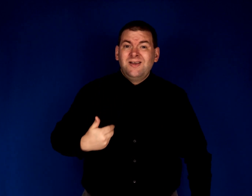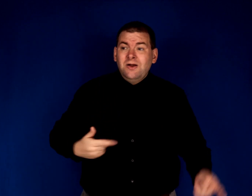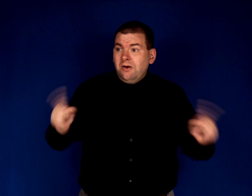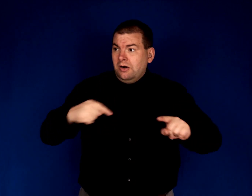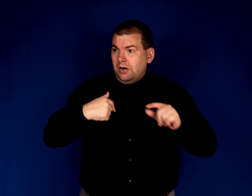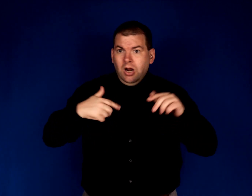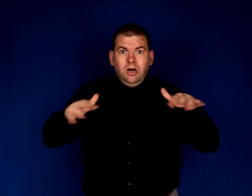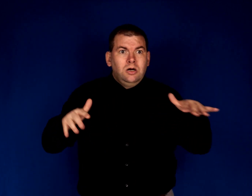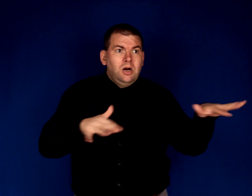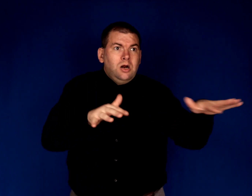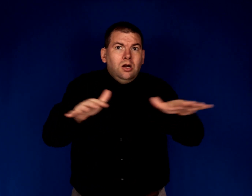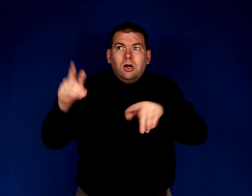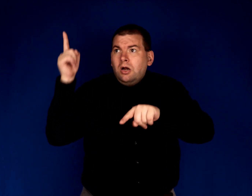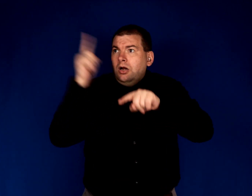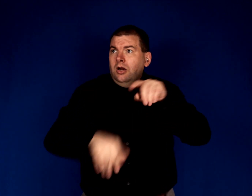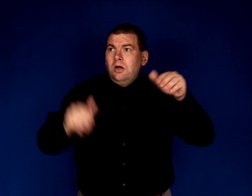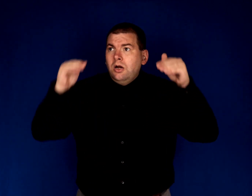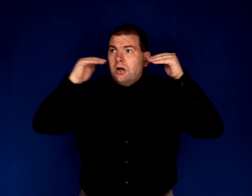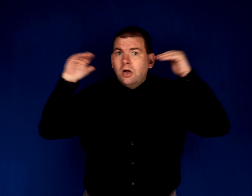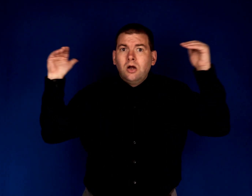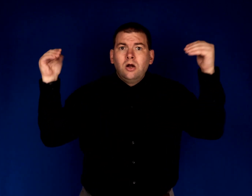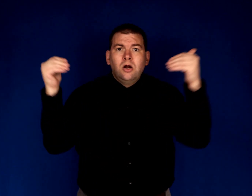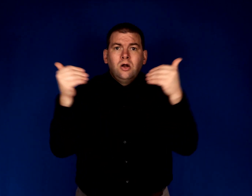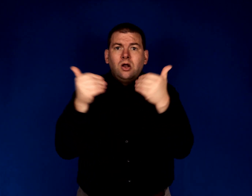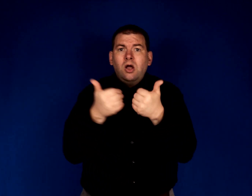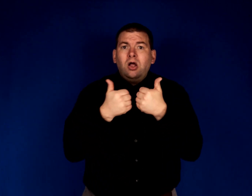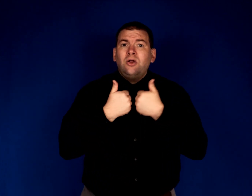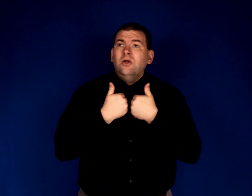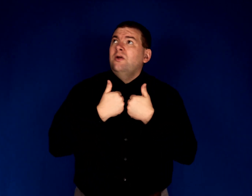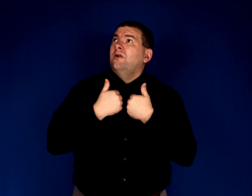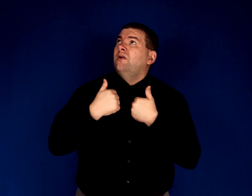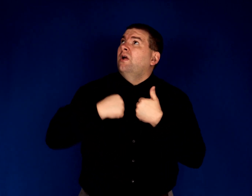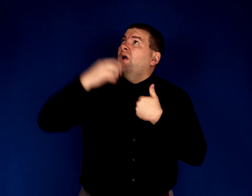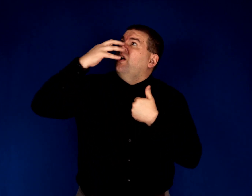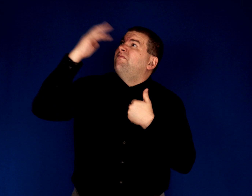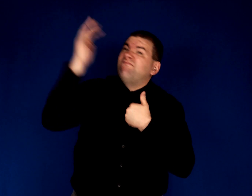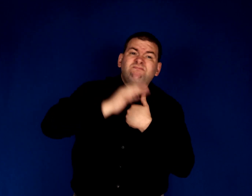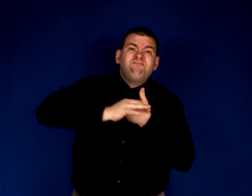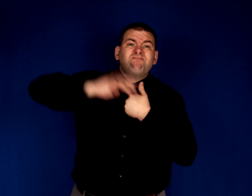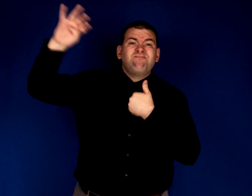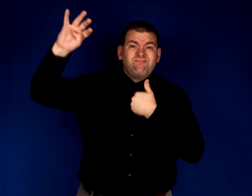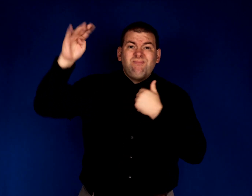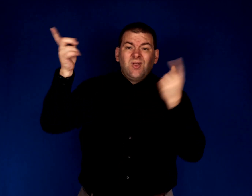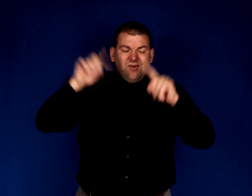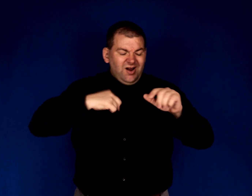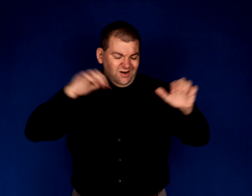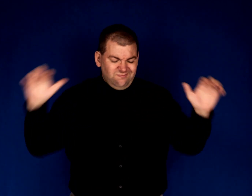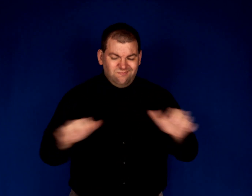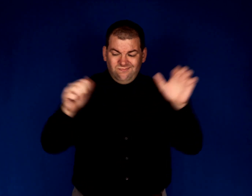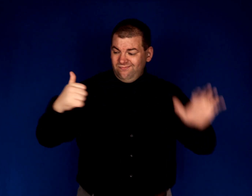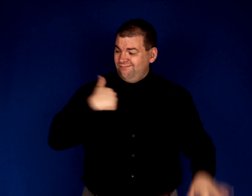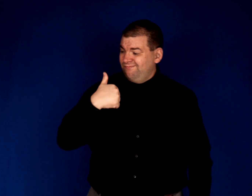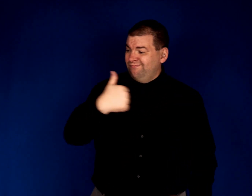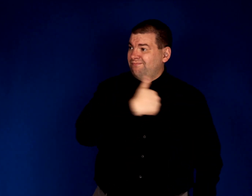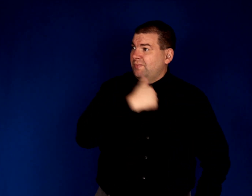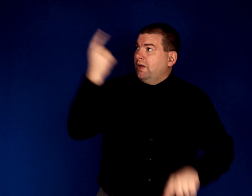when I was shakin’ Not considering forsaking me When on my own